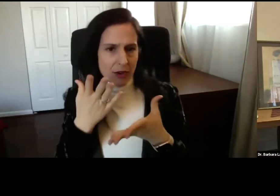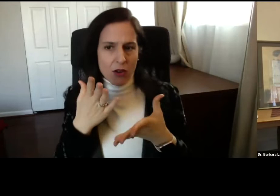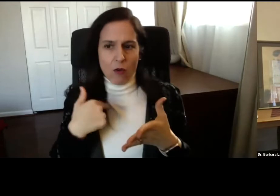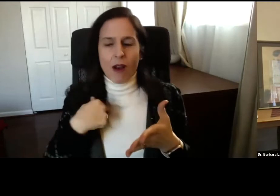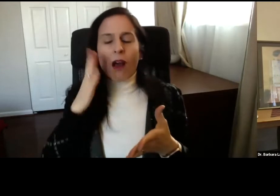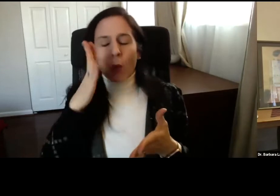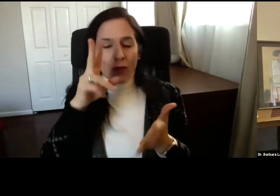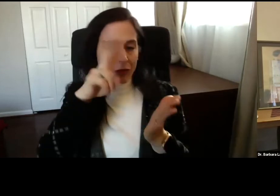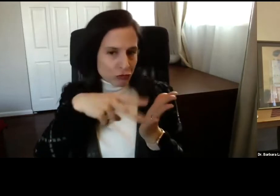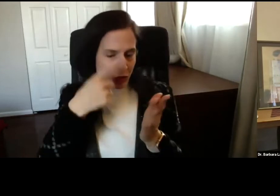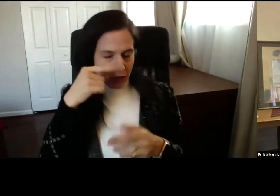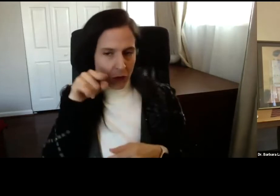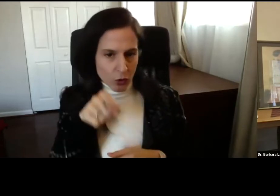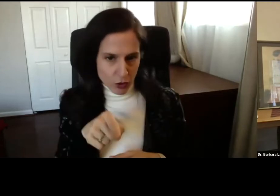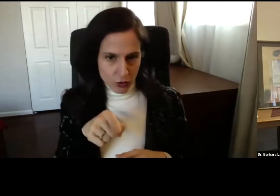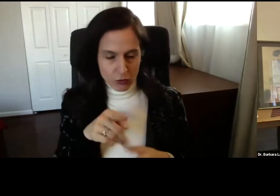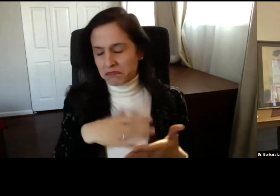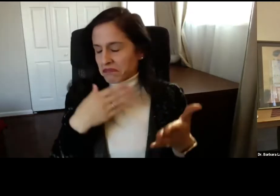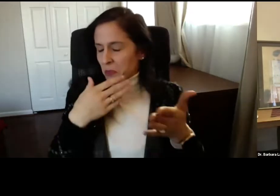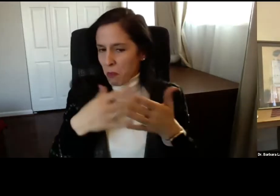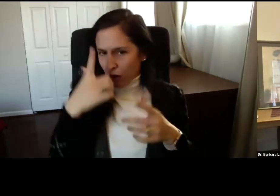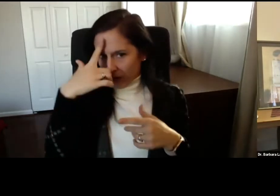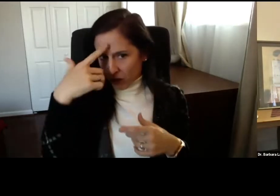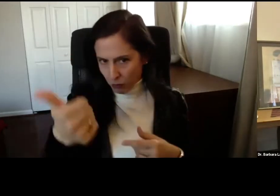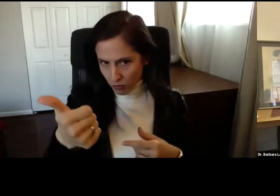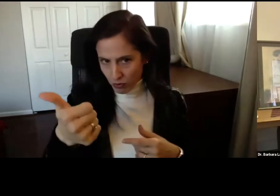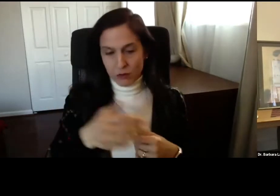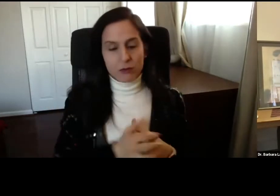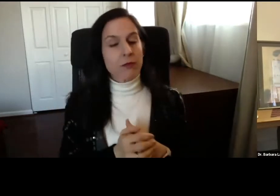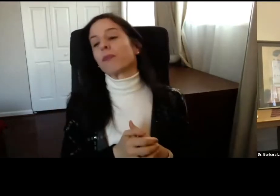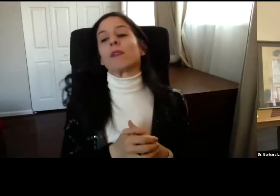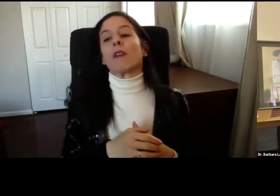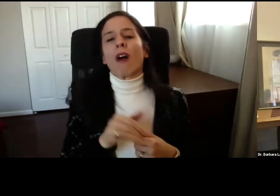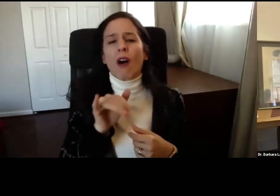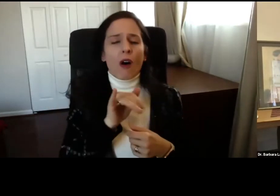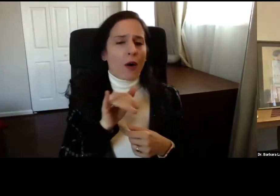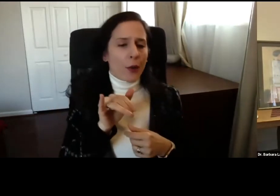you want to do that and we can call you on screen